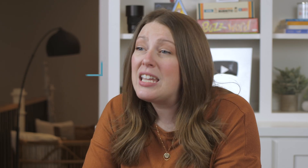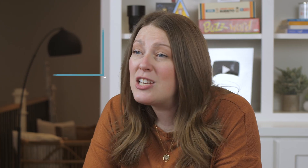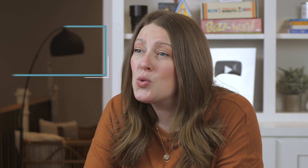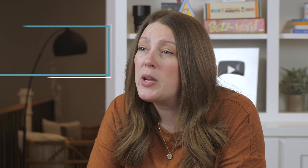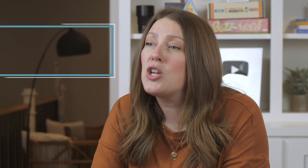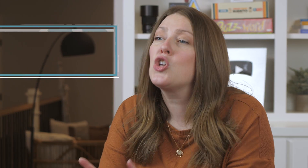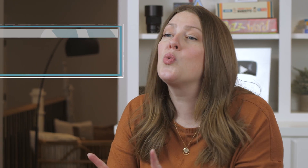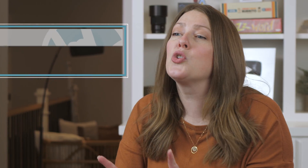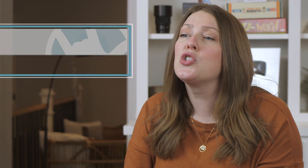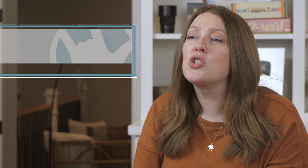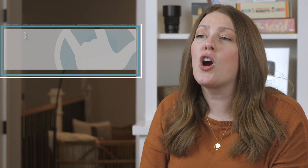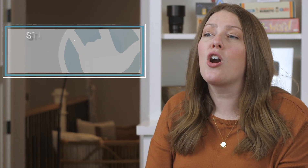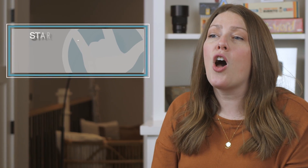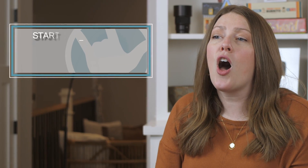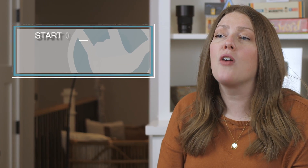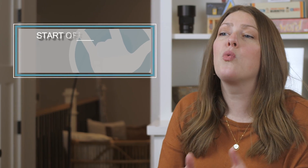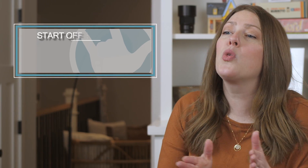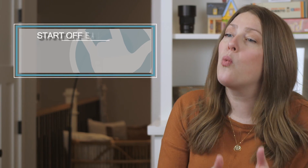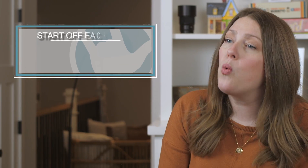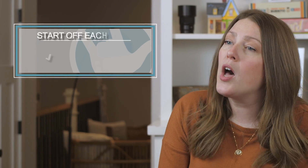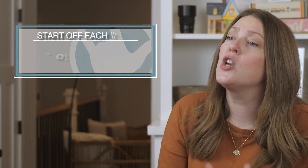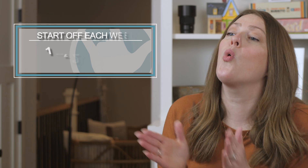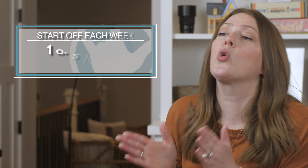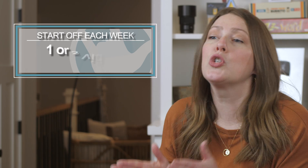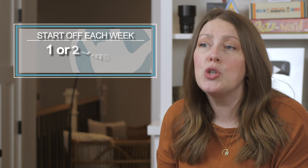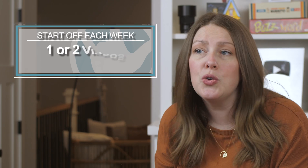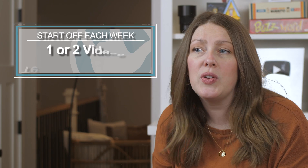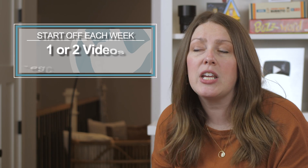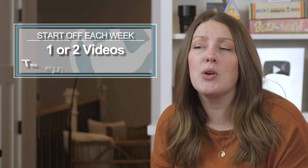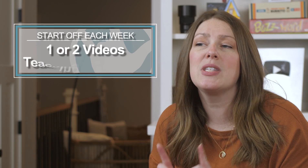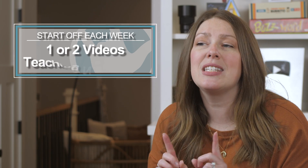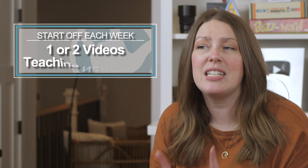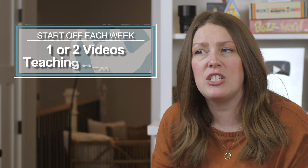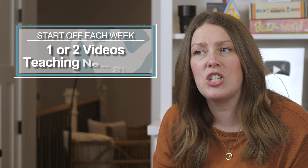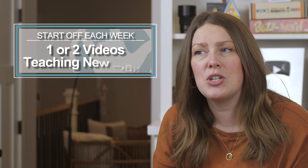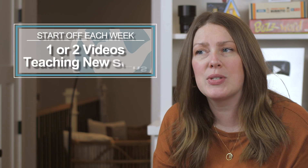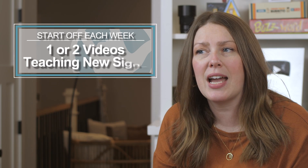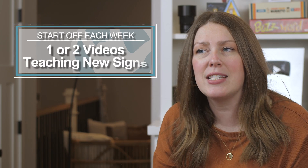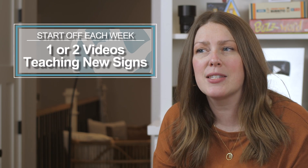Each week you will start off with 1 or 2 videos teaching new signs.